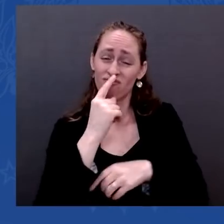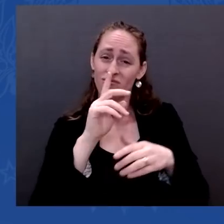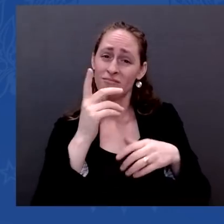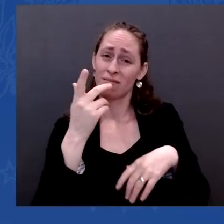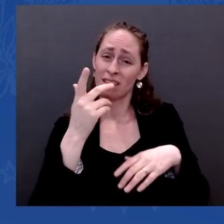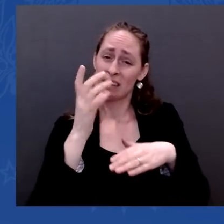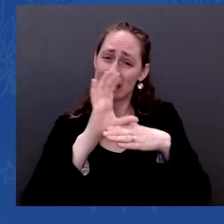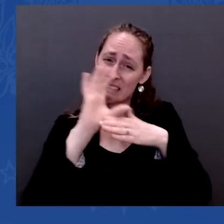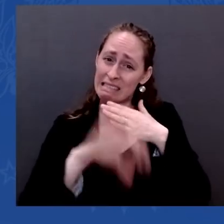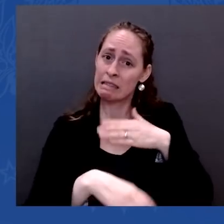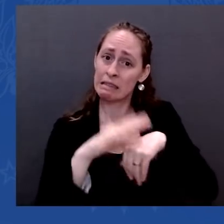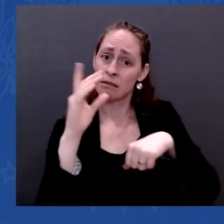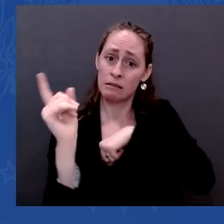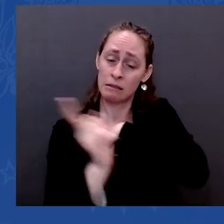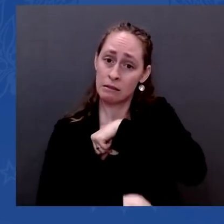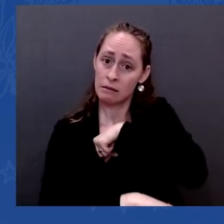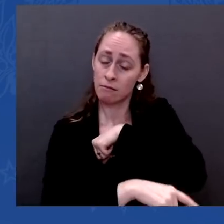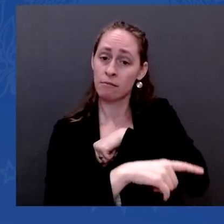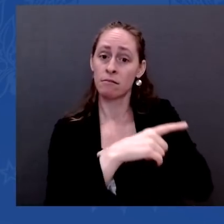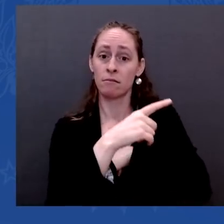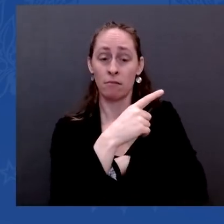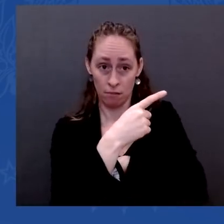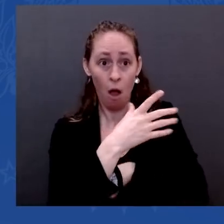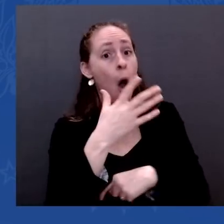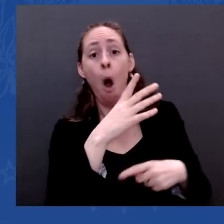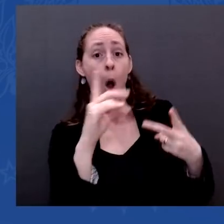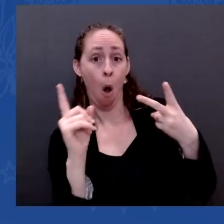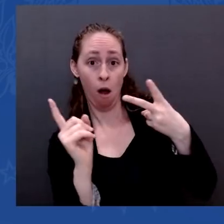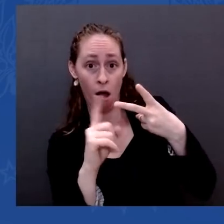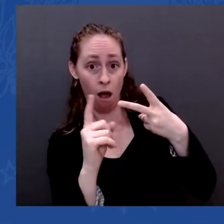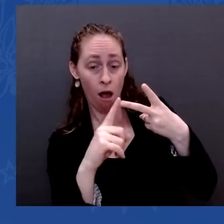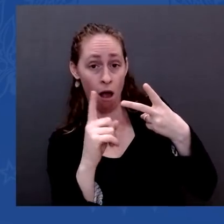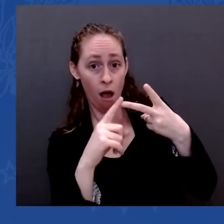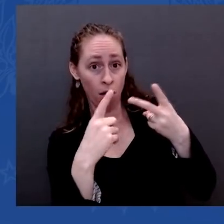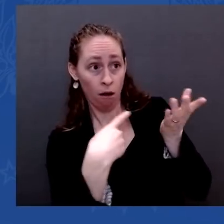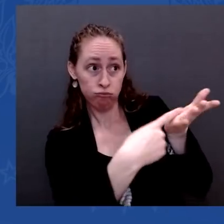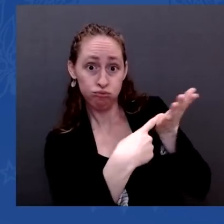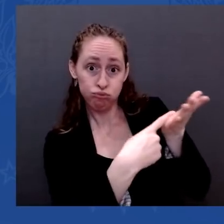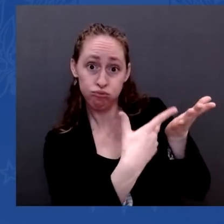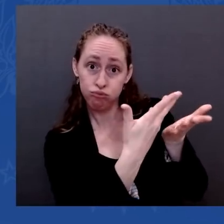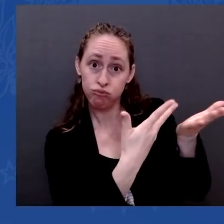I think this is the most promising strategy one can have. And that is what we're doing together,